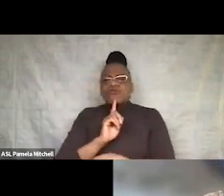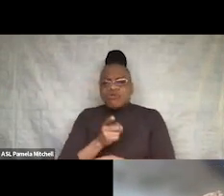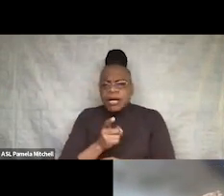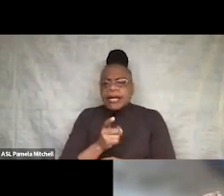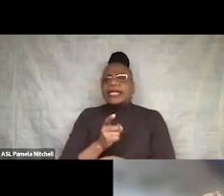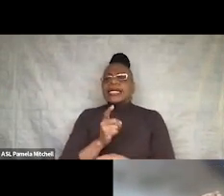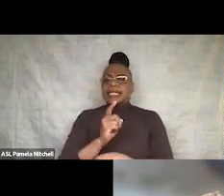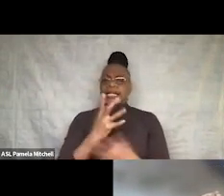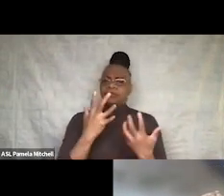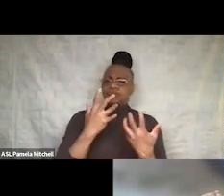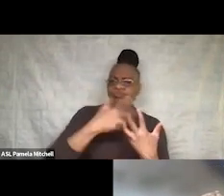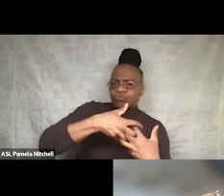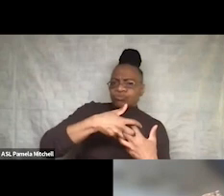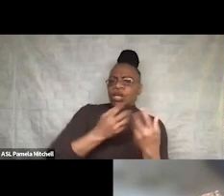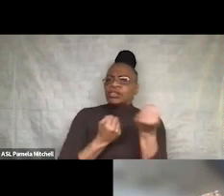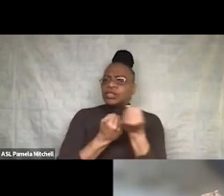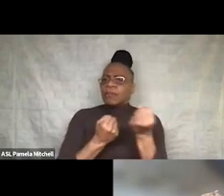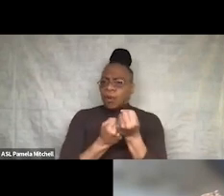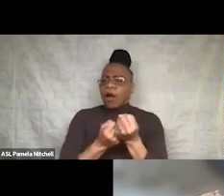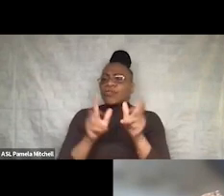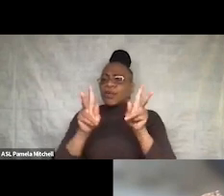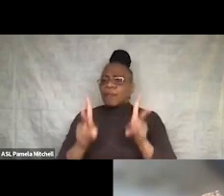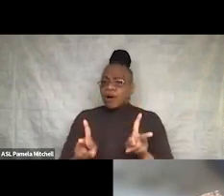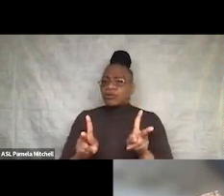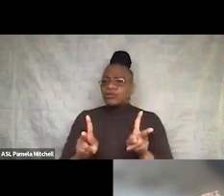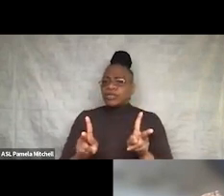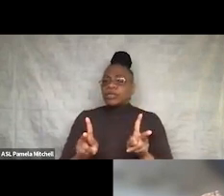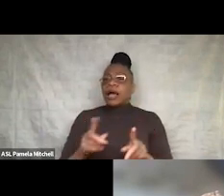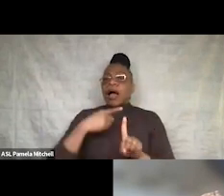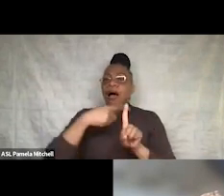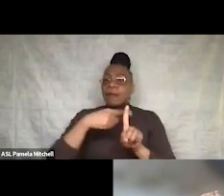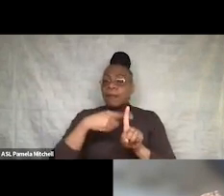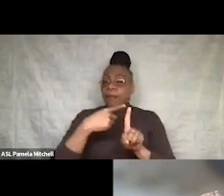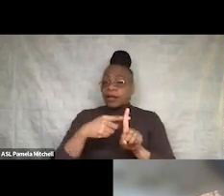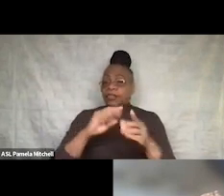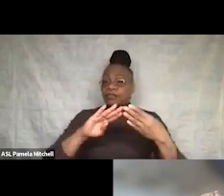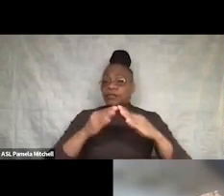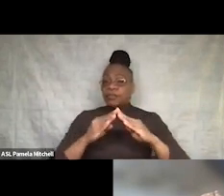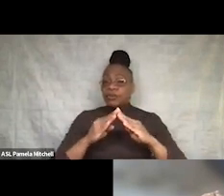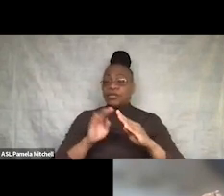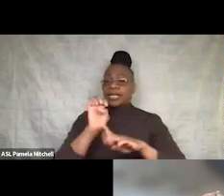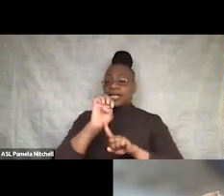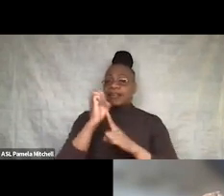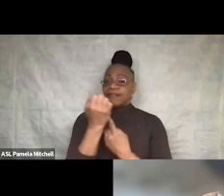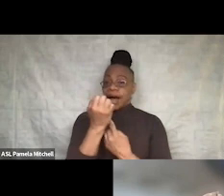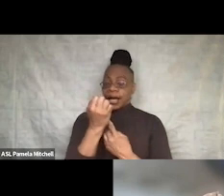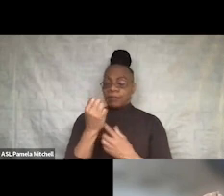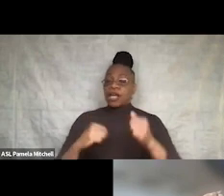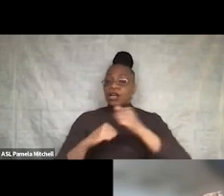that really support the well-being of someone, a positive community environment, structured inpatient living